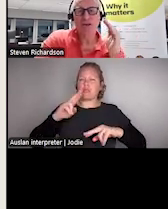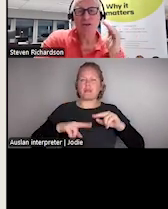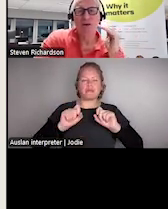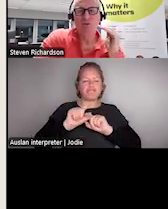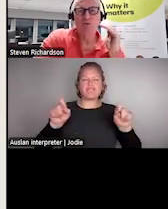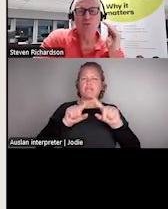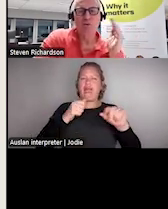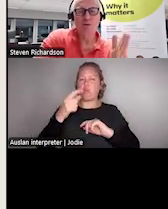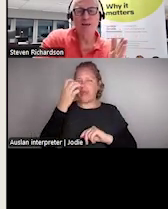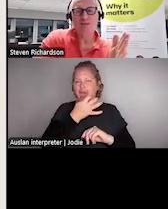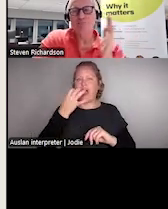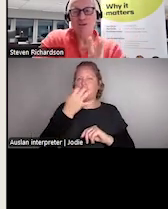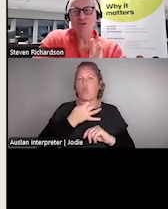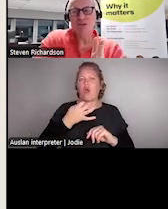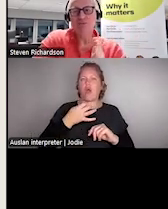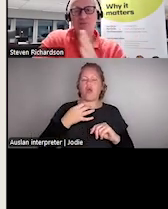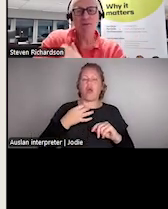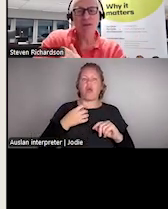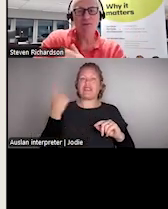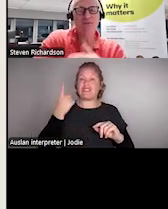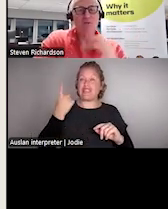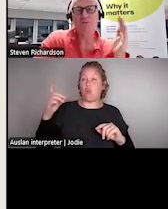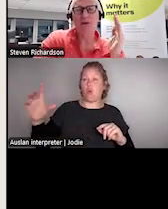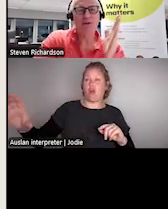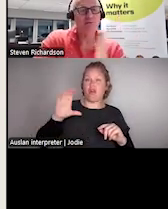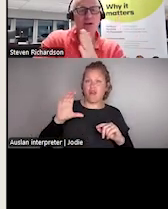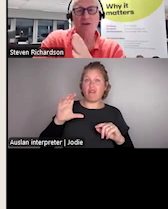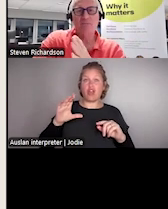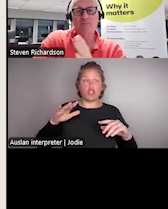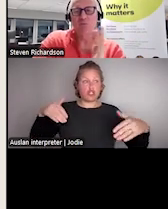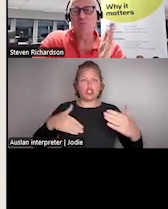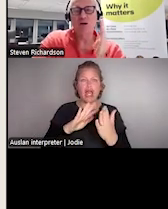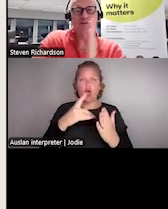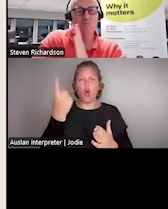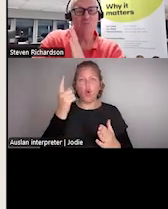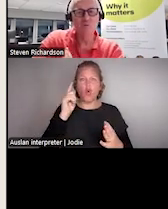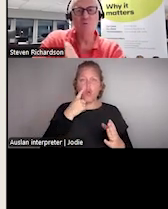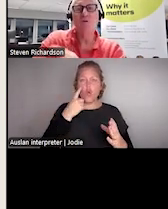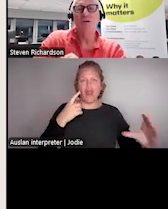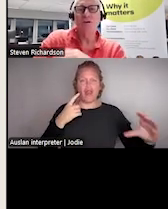say want to announce a matching gift for the hour. So by 11 AM or by noon,